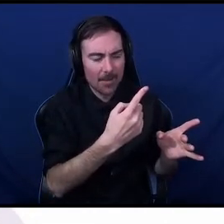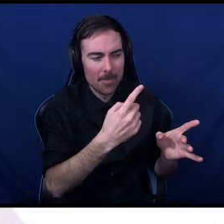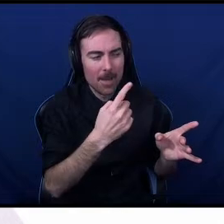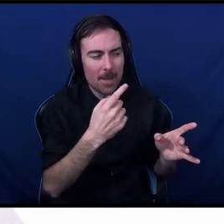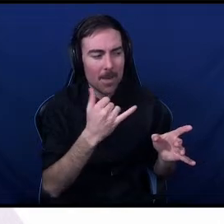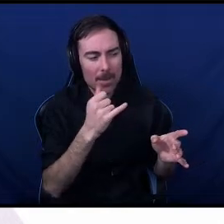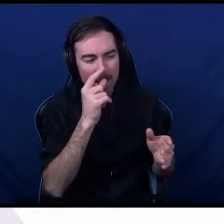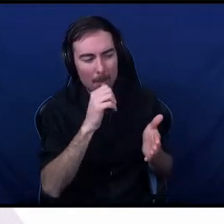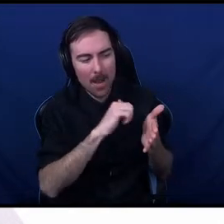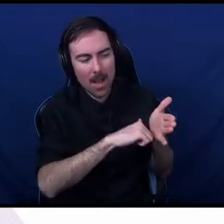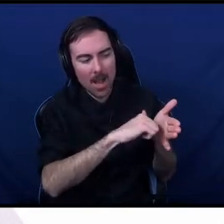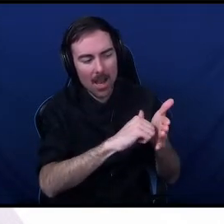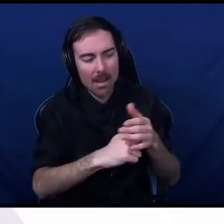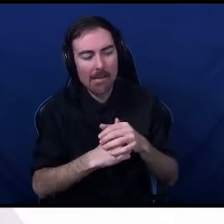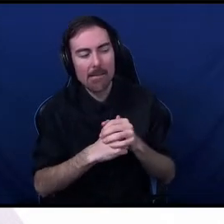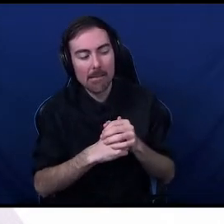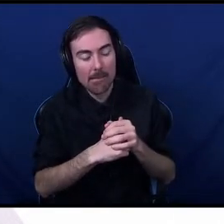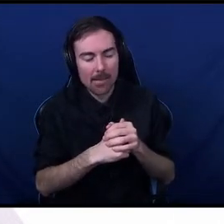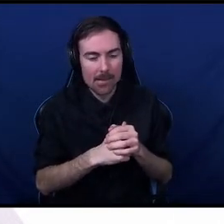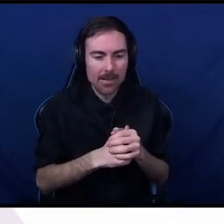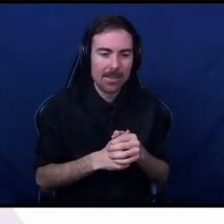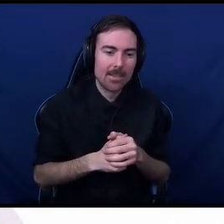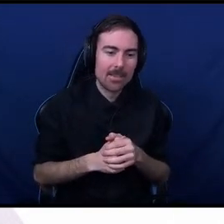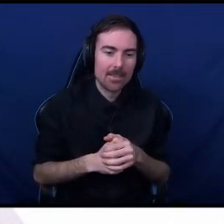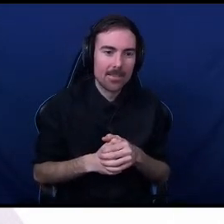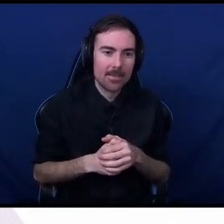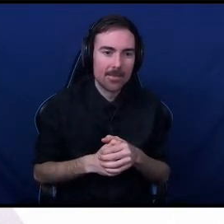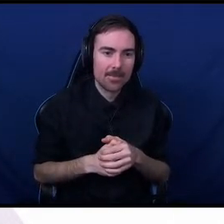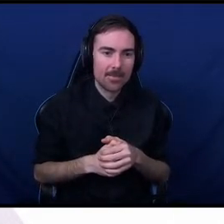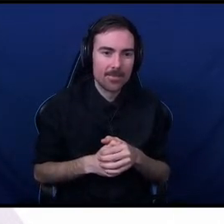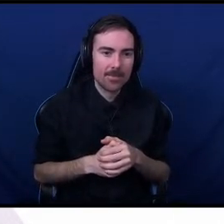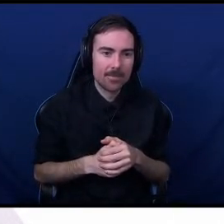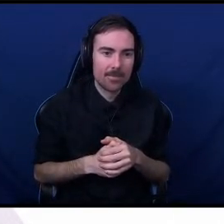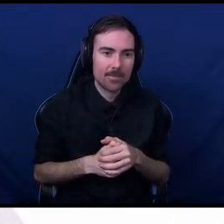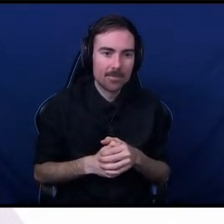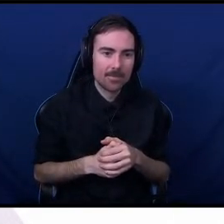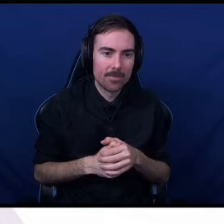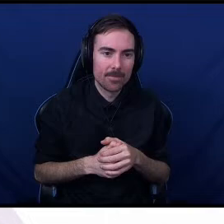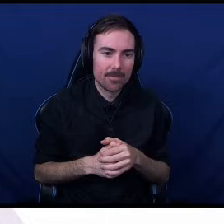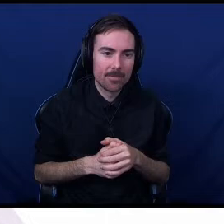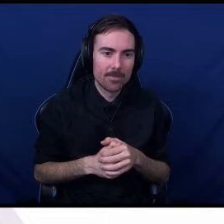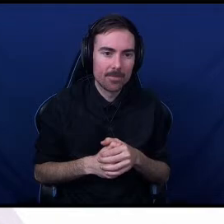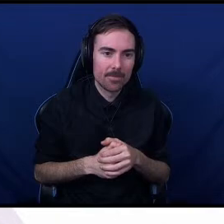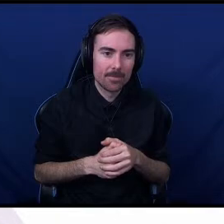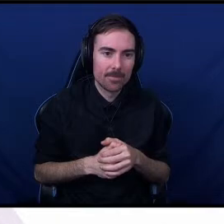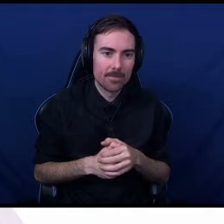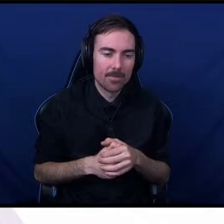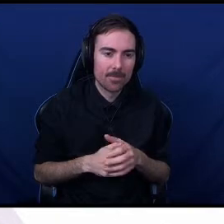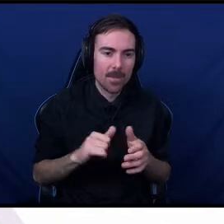So there is a hunger and an appetite, I just might not be talked about specifically for disability right now. And I